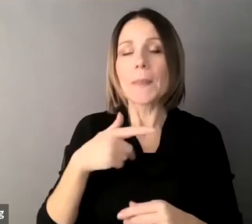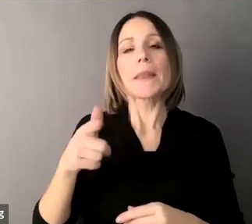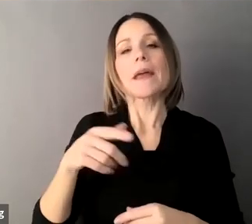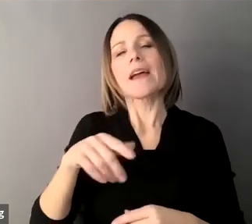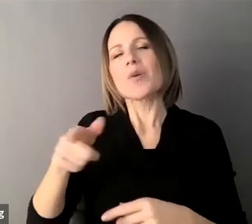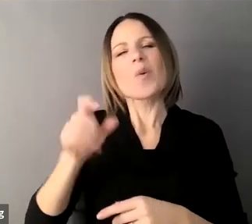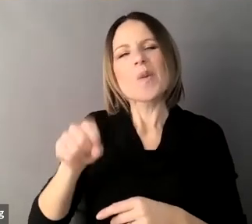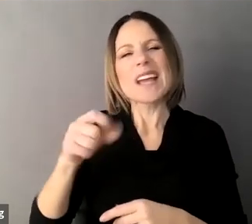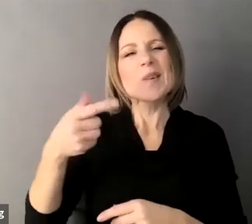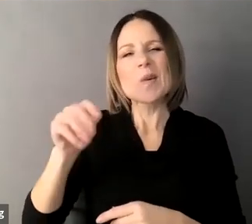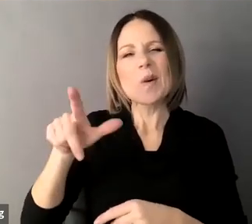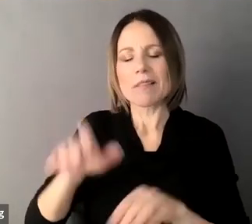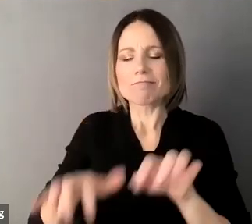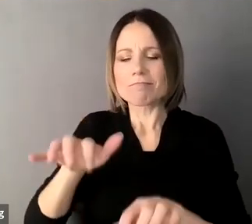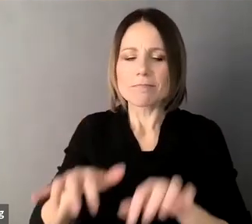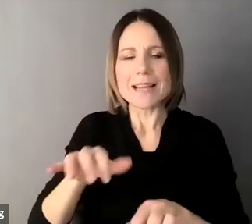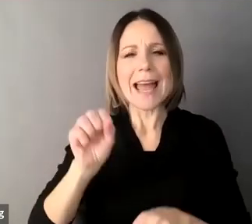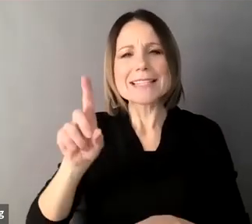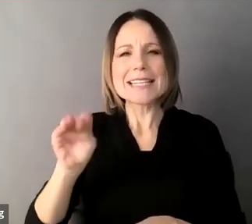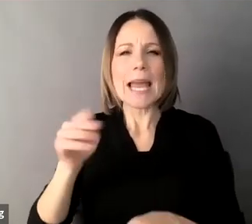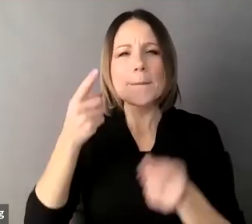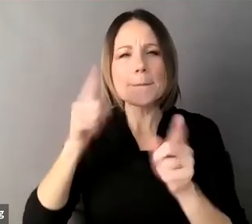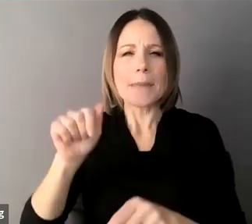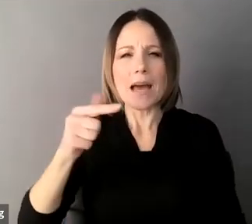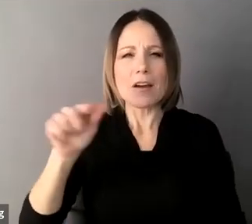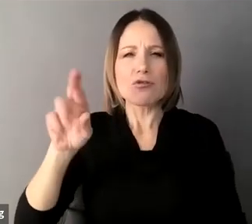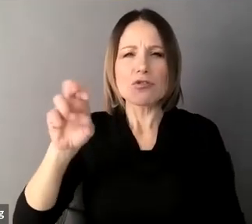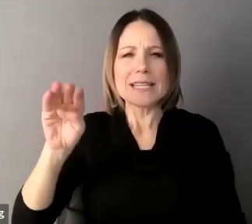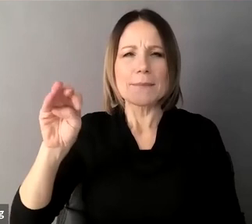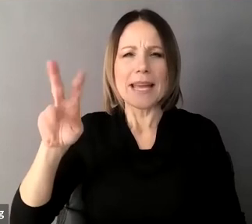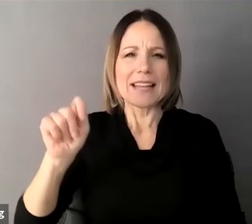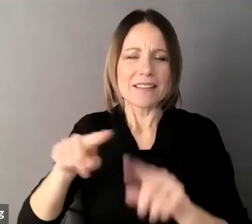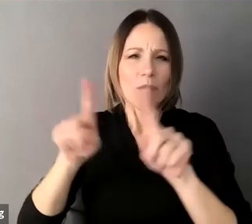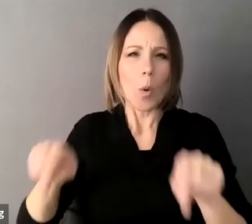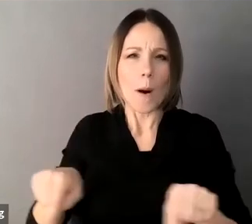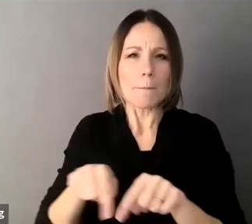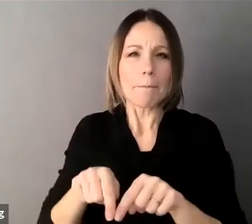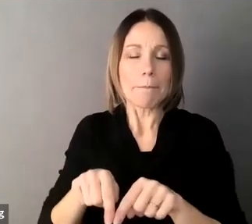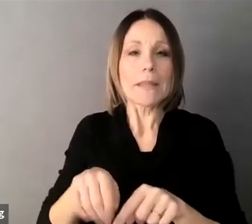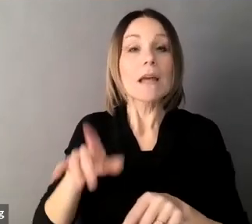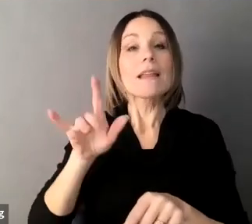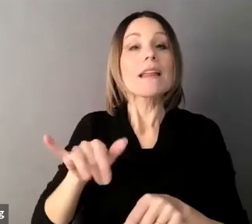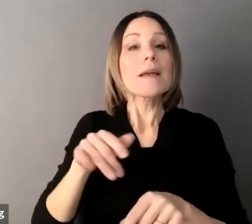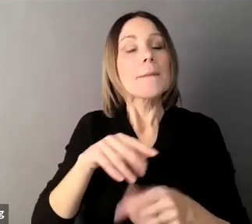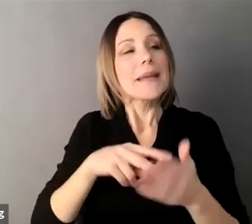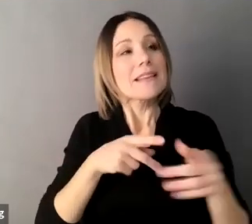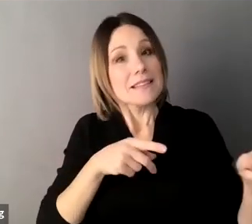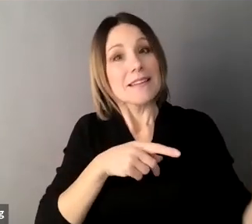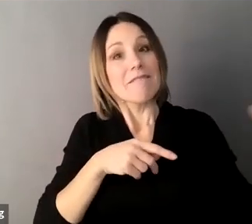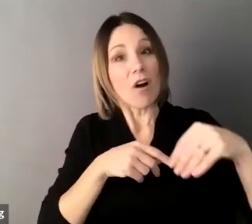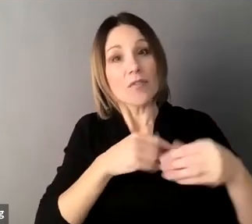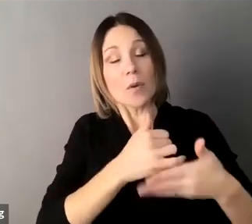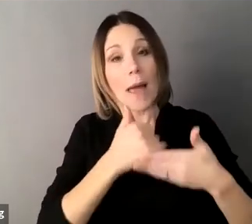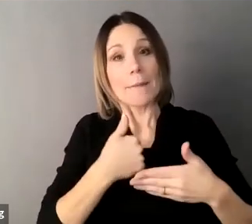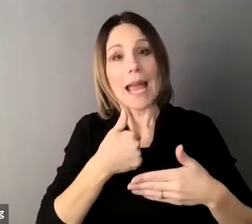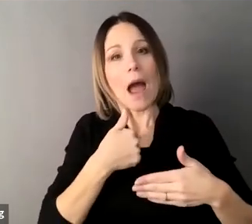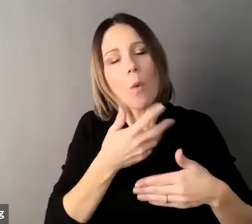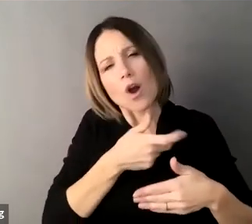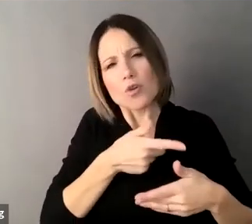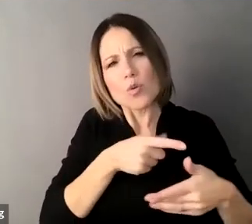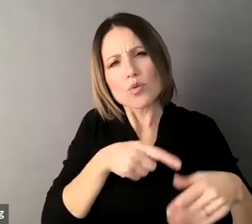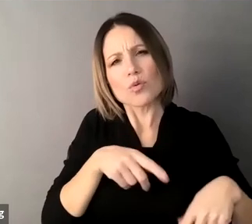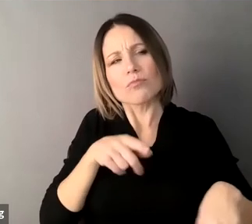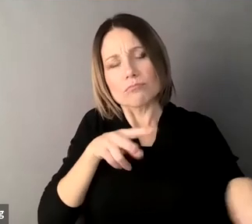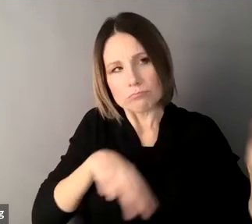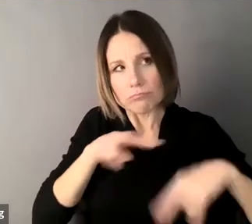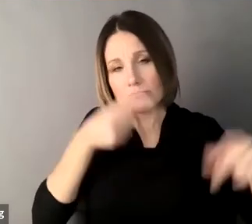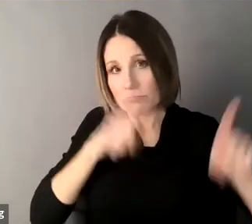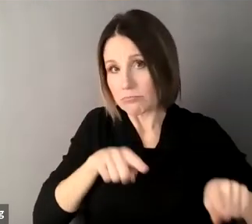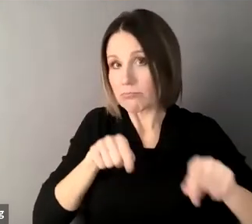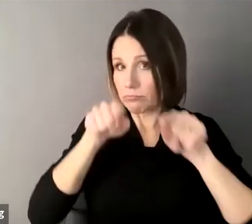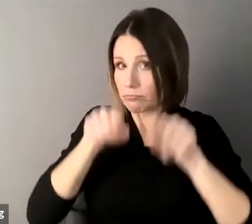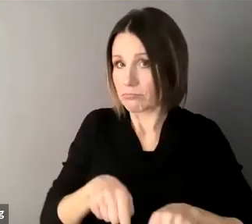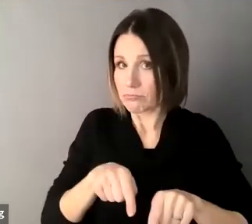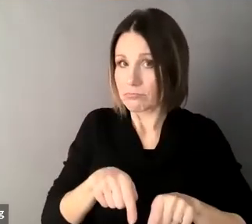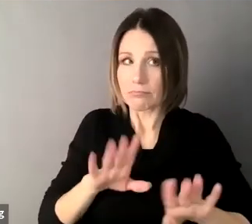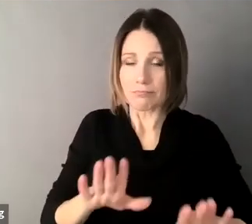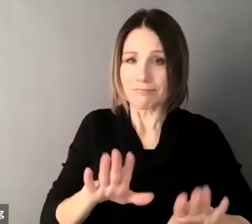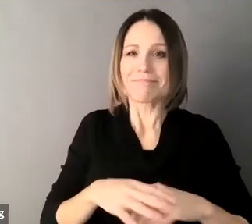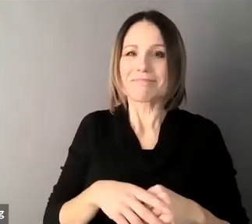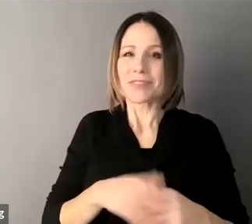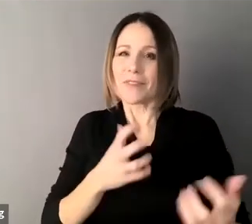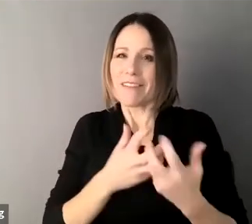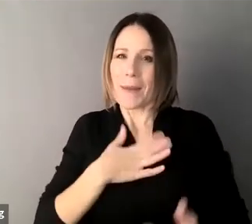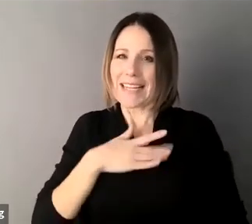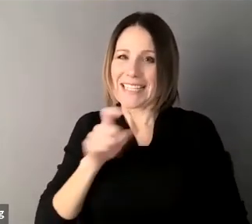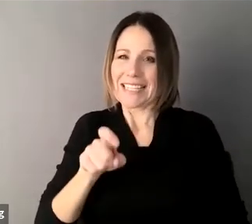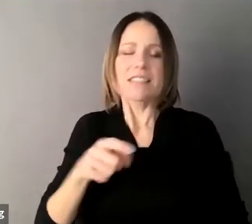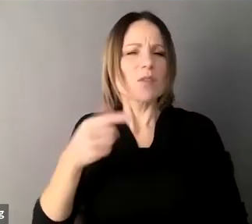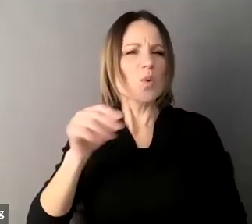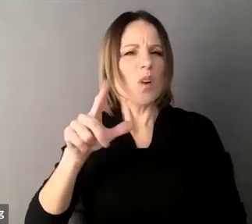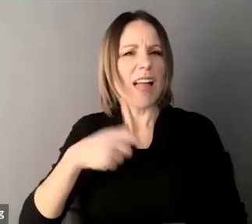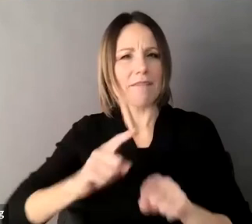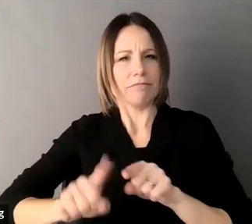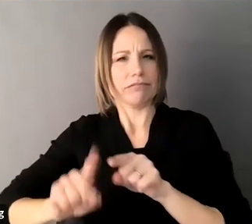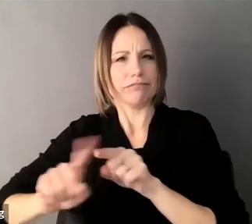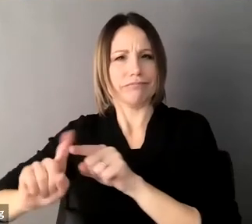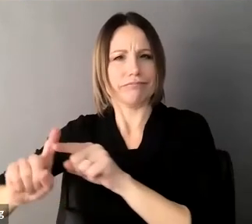there's lots of different ones and it again should be really tailored to the individual's needs